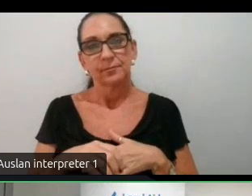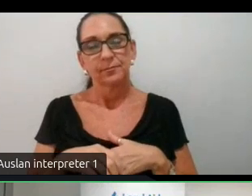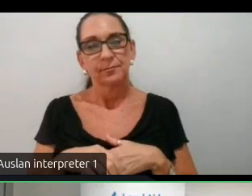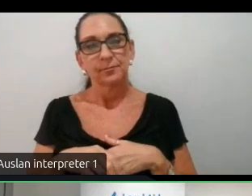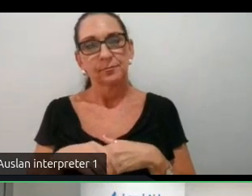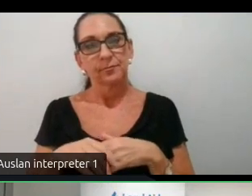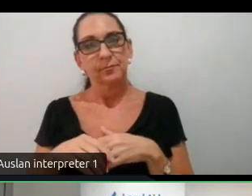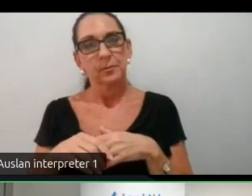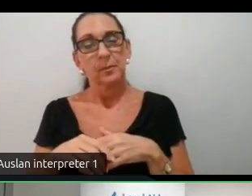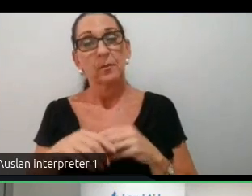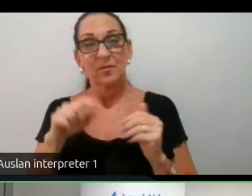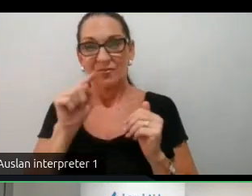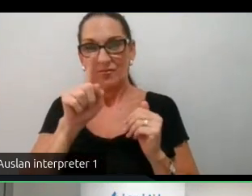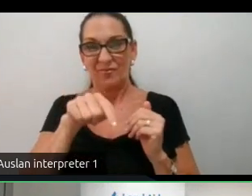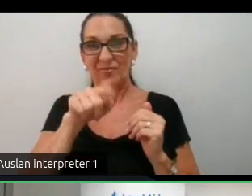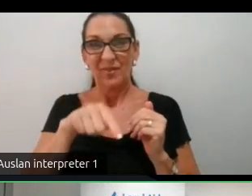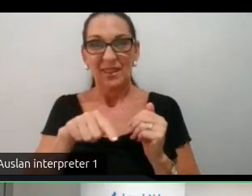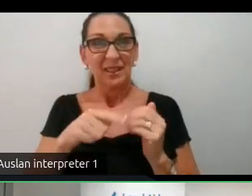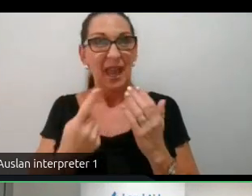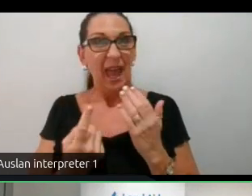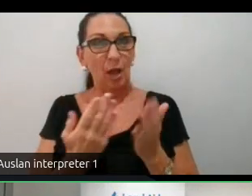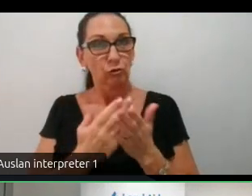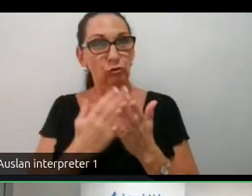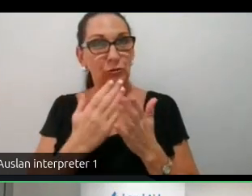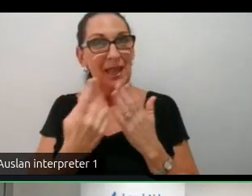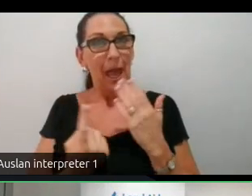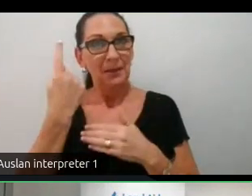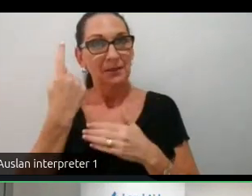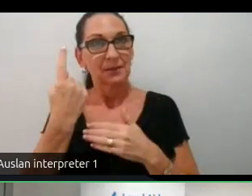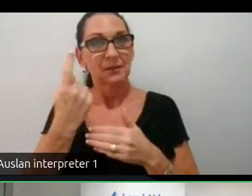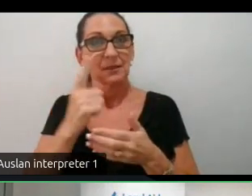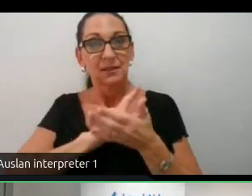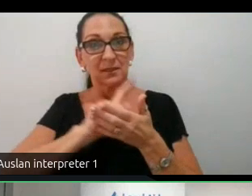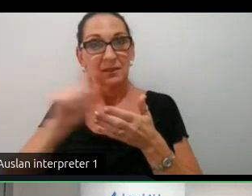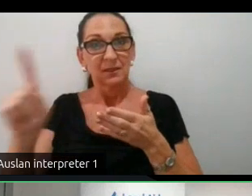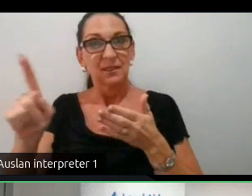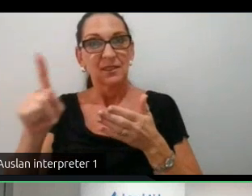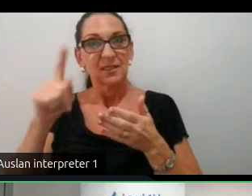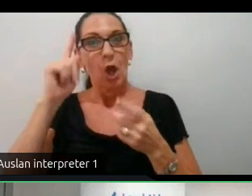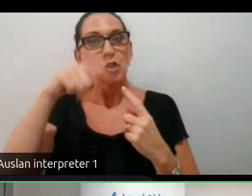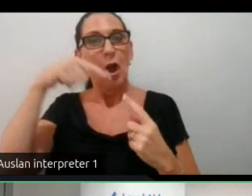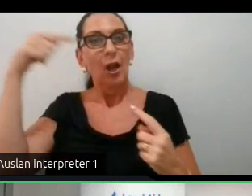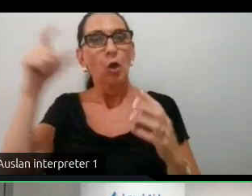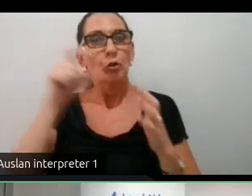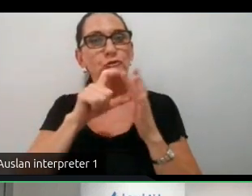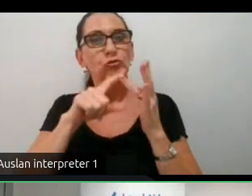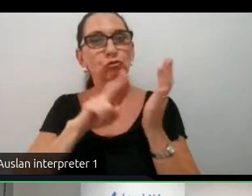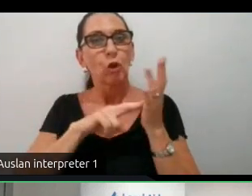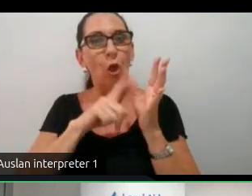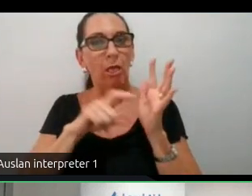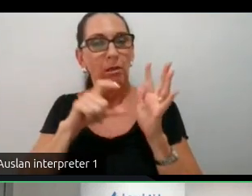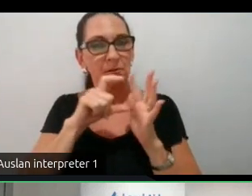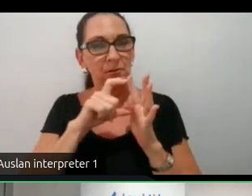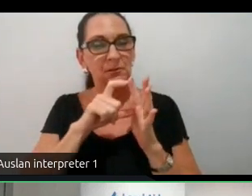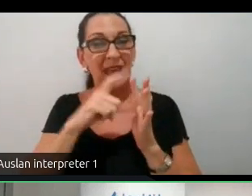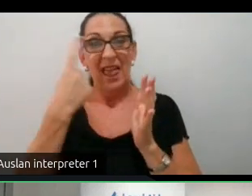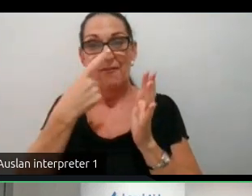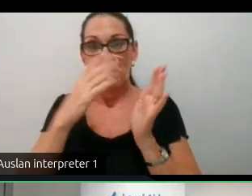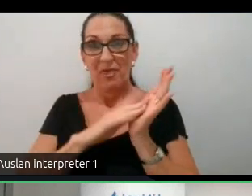is something that happens up here that 11 months after Cyclone Donald, George and his family are